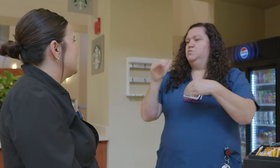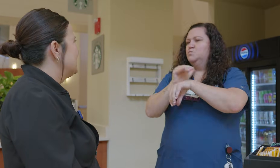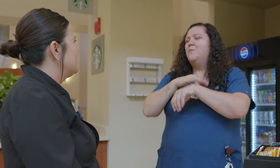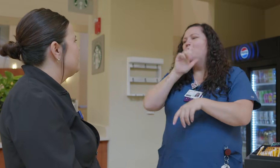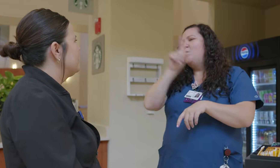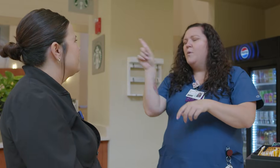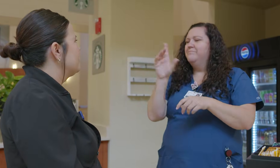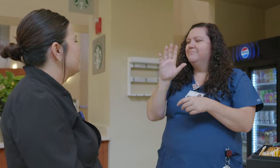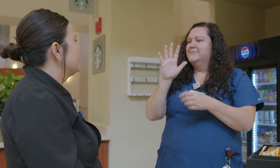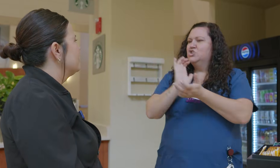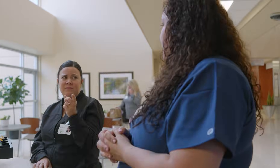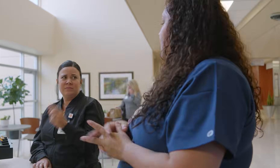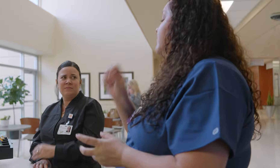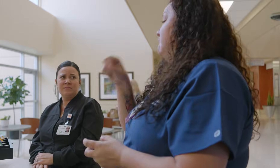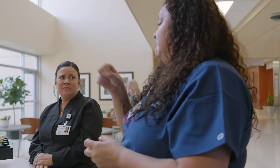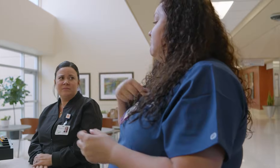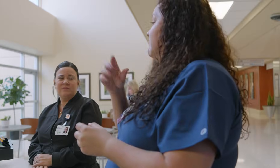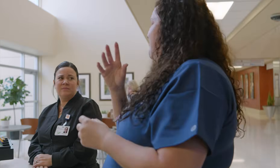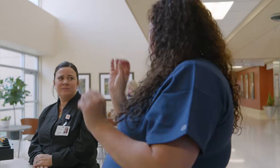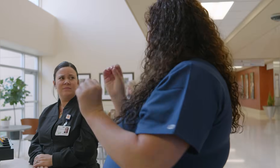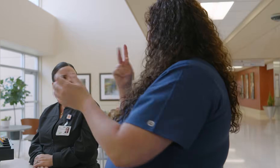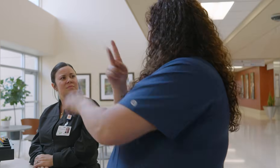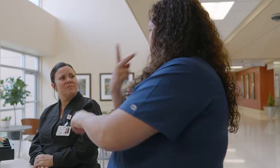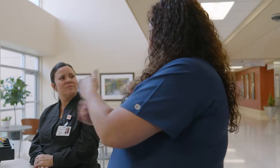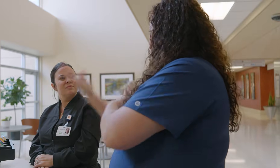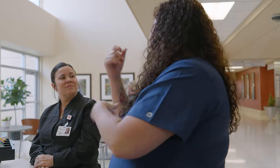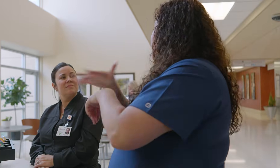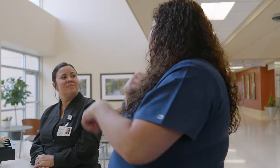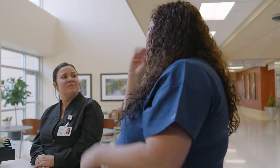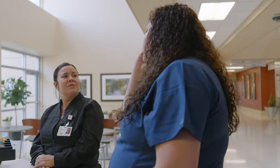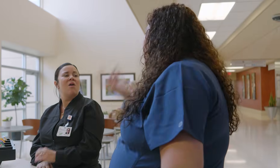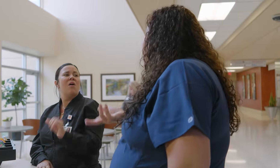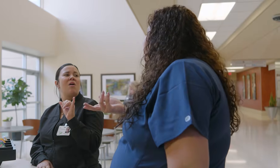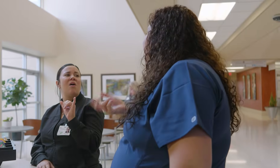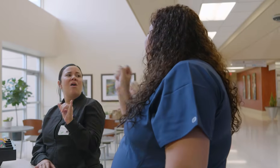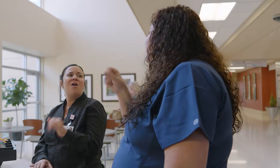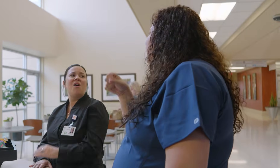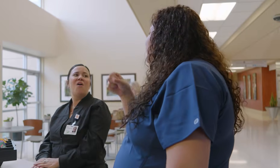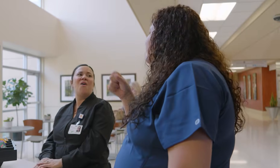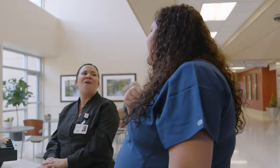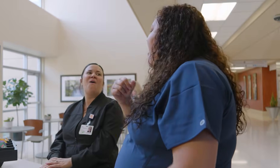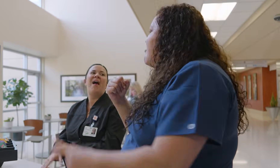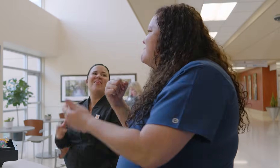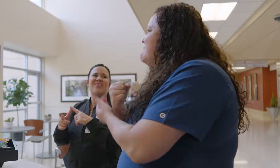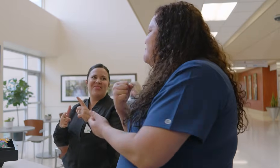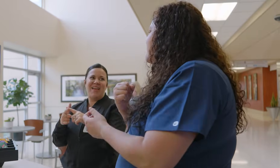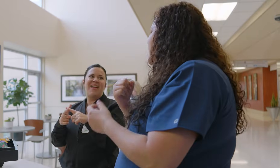There's a lack of communication access, there's a fear of discrimination, there's a lot of misunderstanding between the two